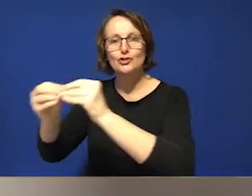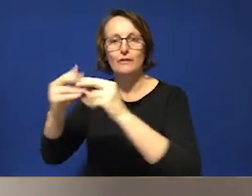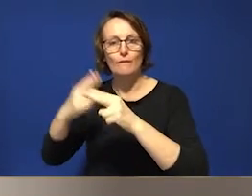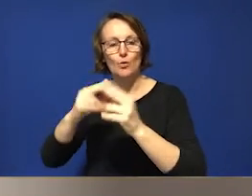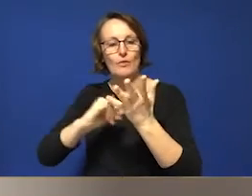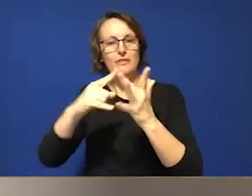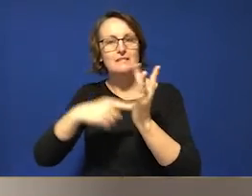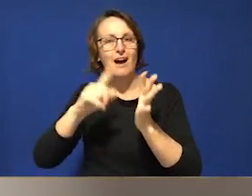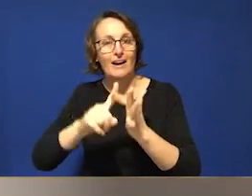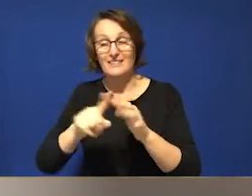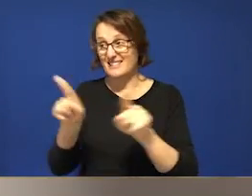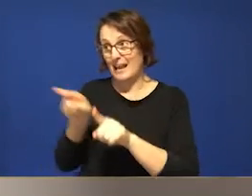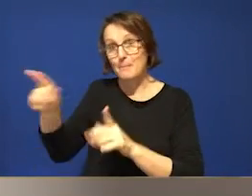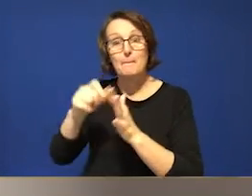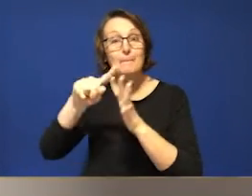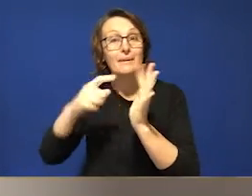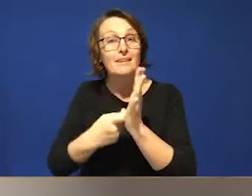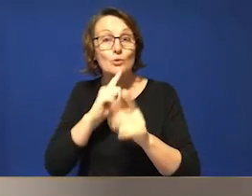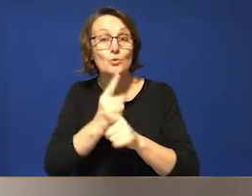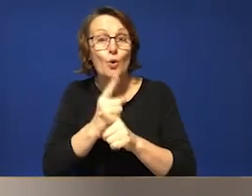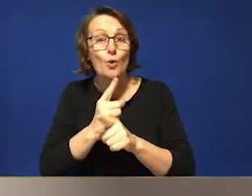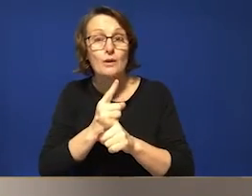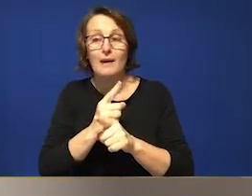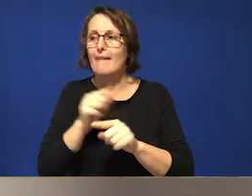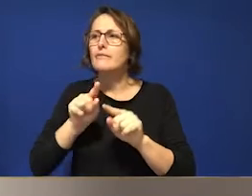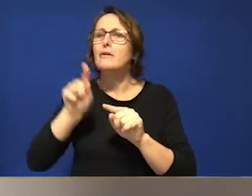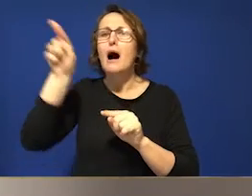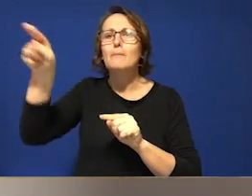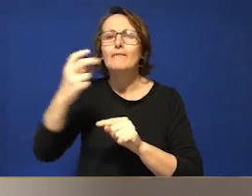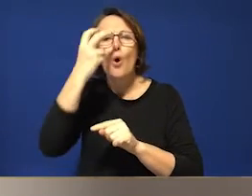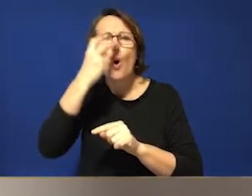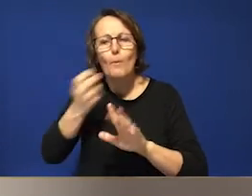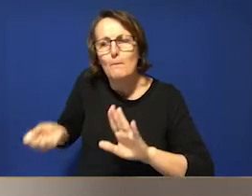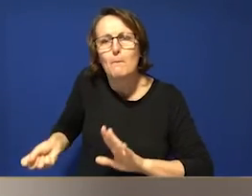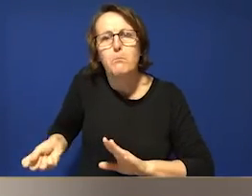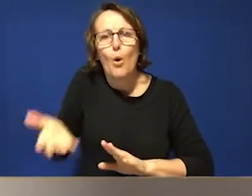Which is, as Peter said, there's an interesting thing with the old bowling green up at the top end of the site,